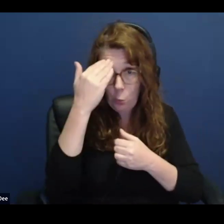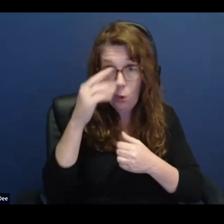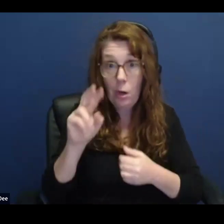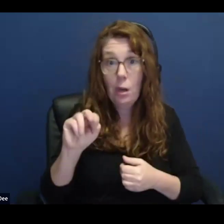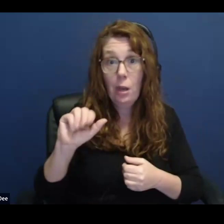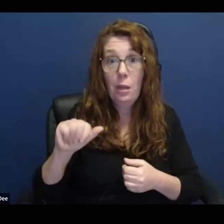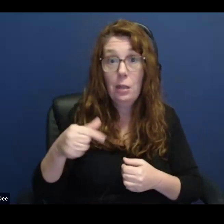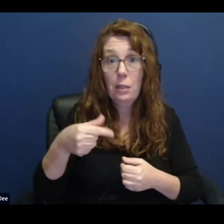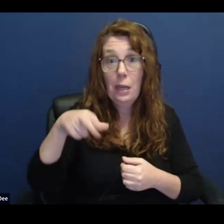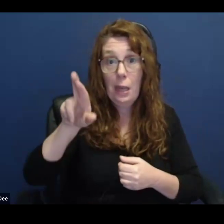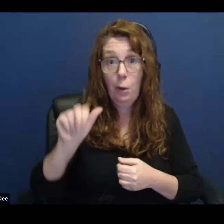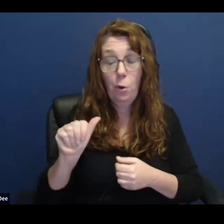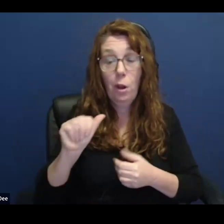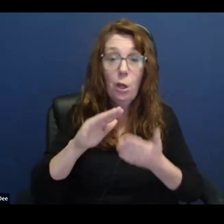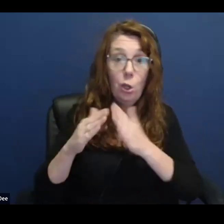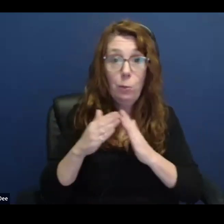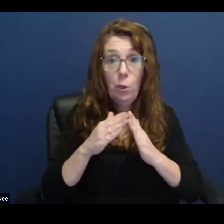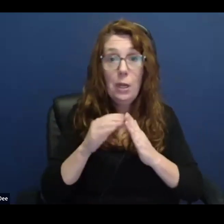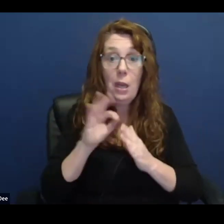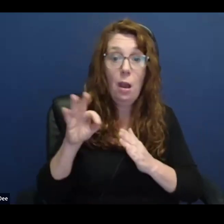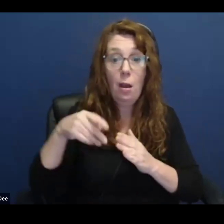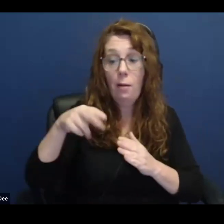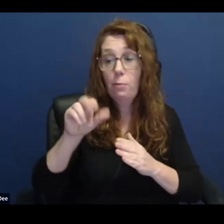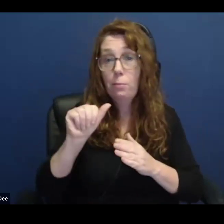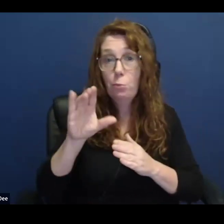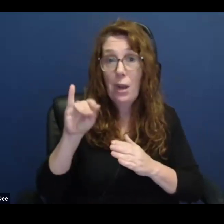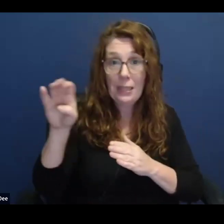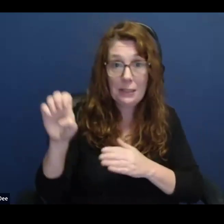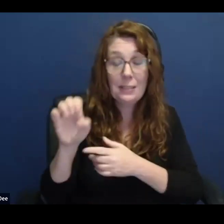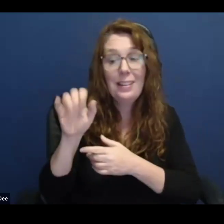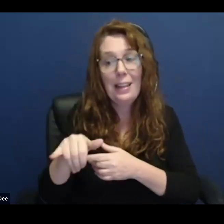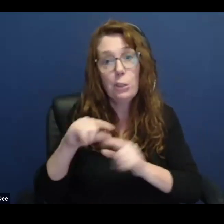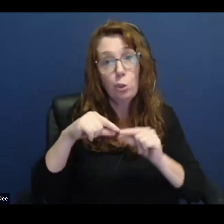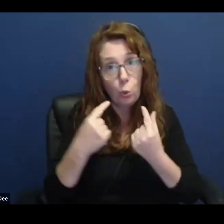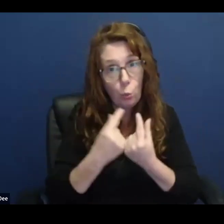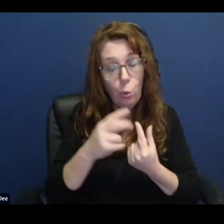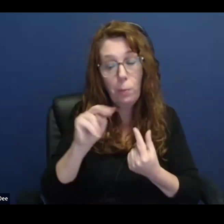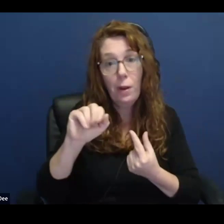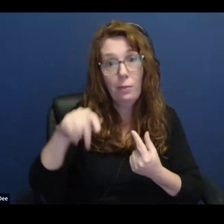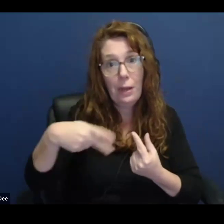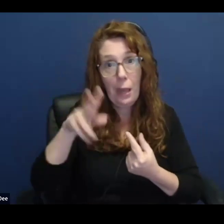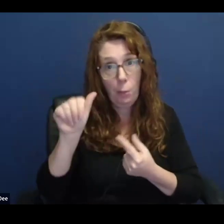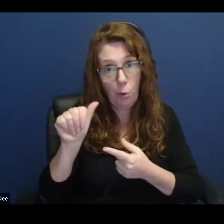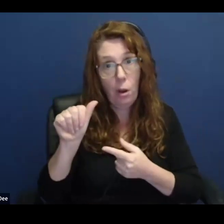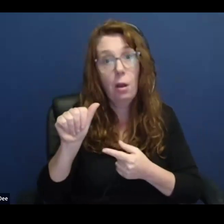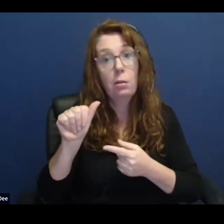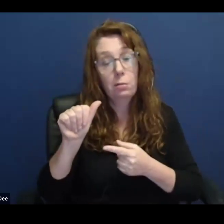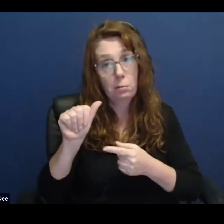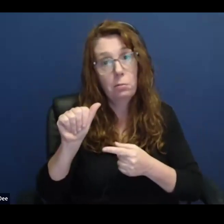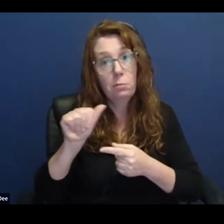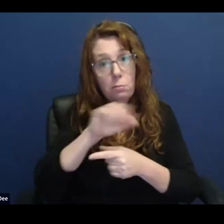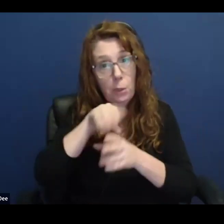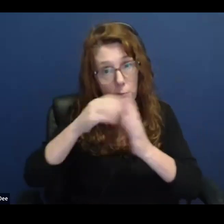community of practice. This is a group of NAGPRA practitioners that come together um